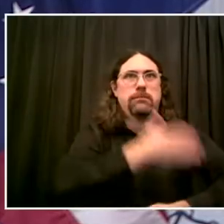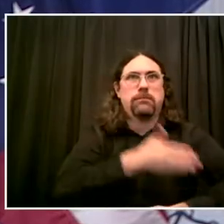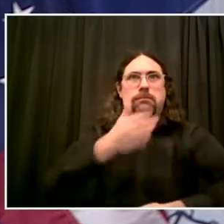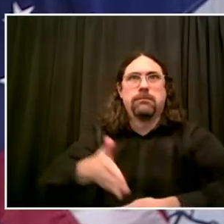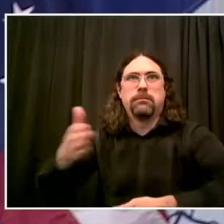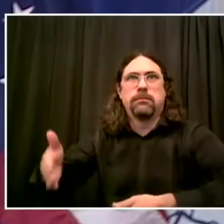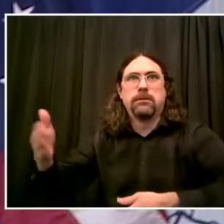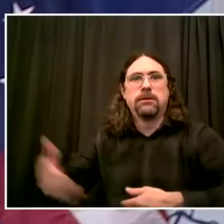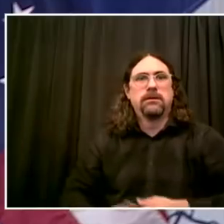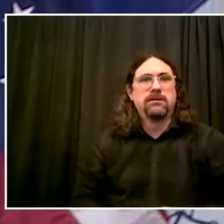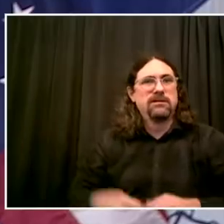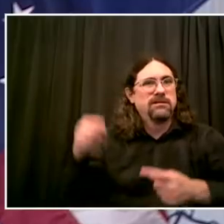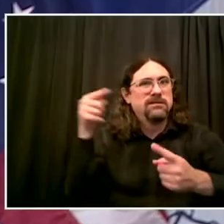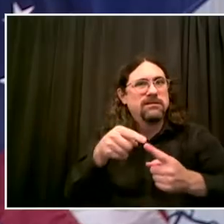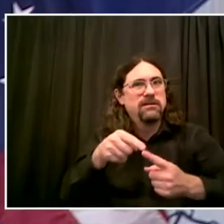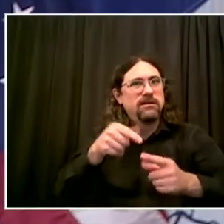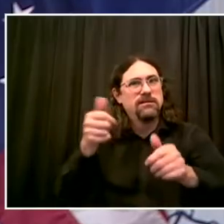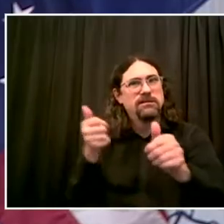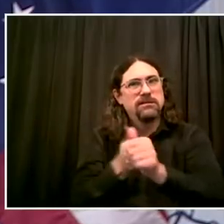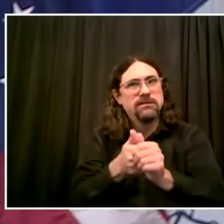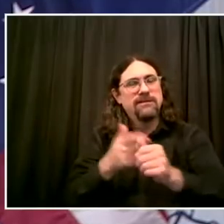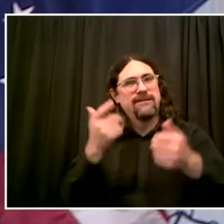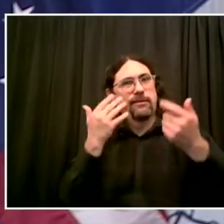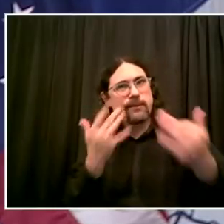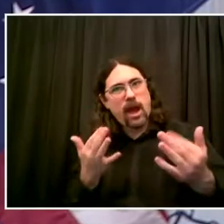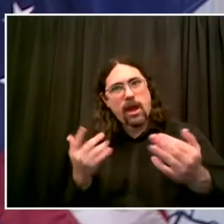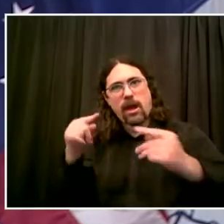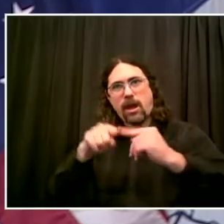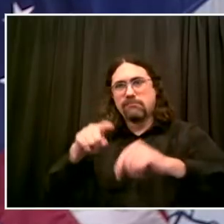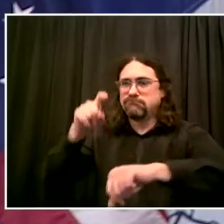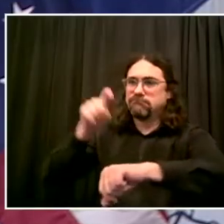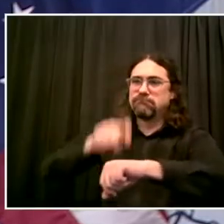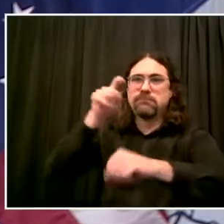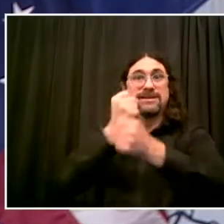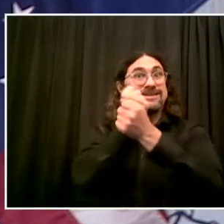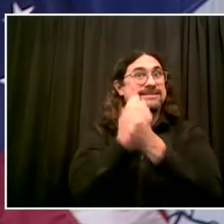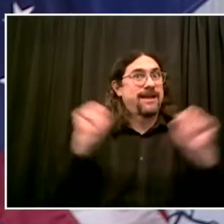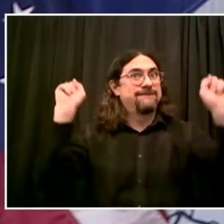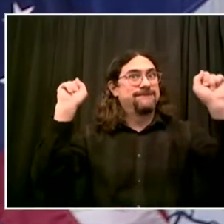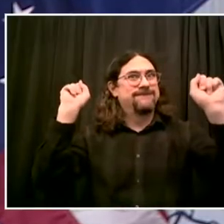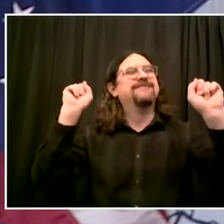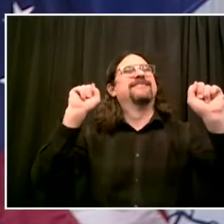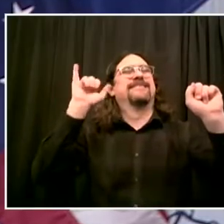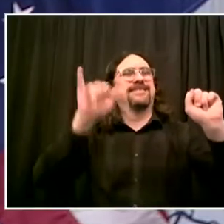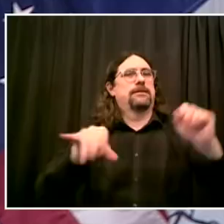TO DO THE TINHG TH ATIS SAE FAND HEALTHY.